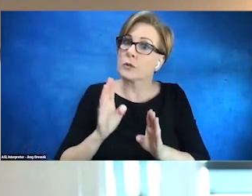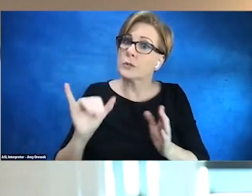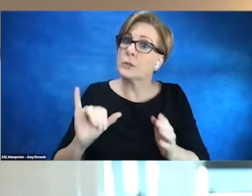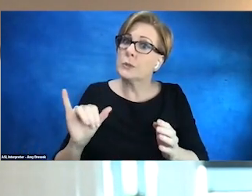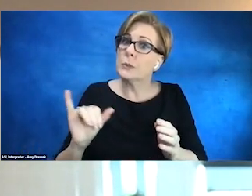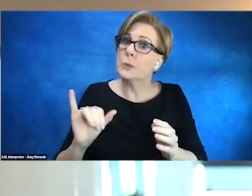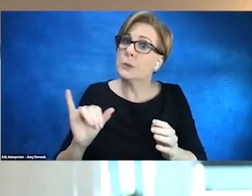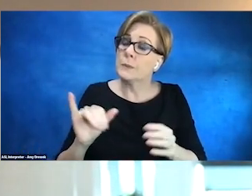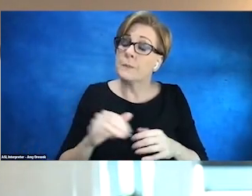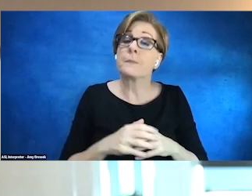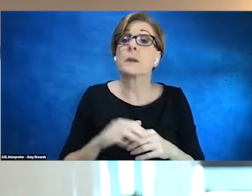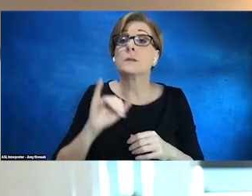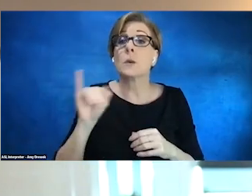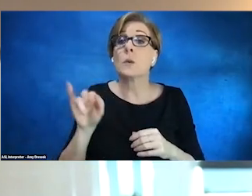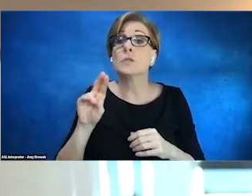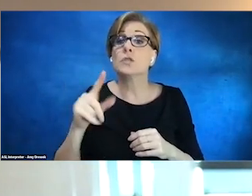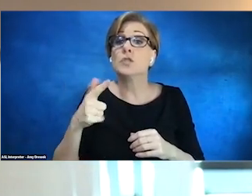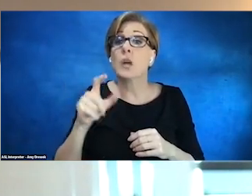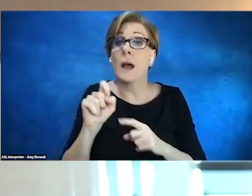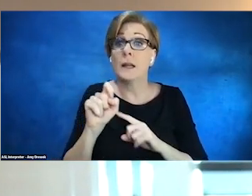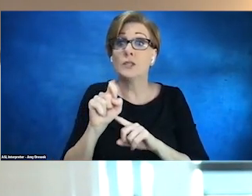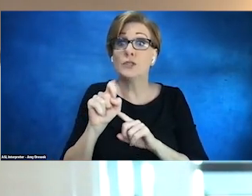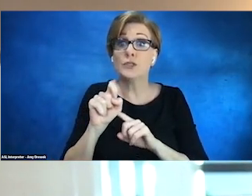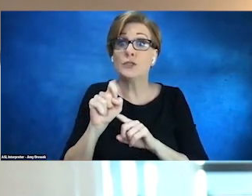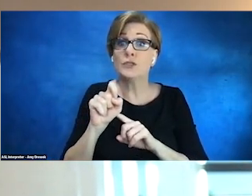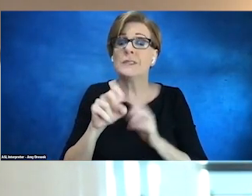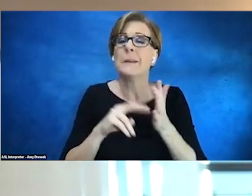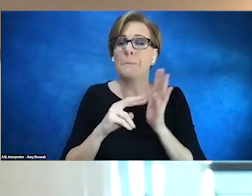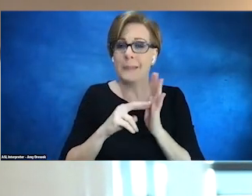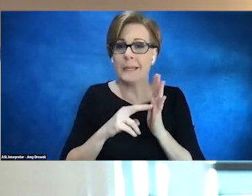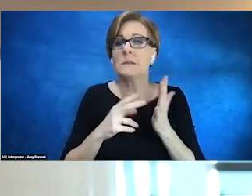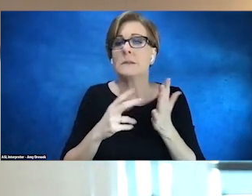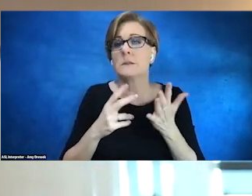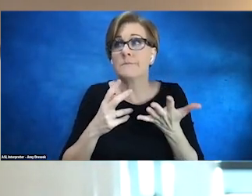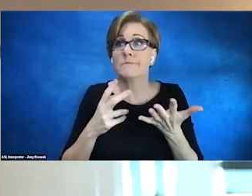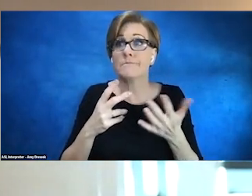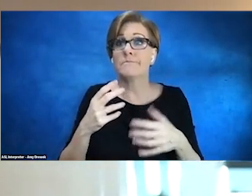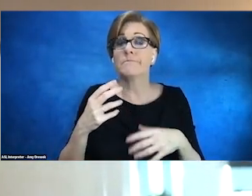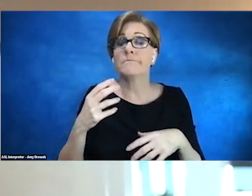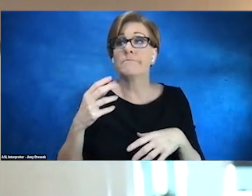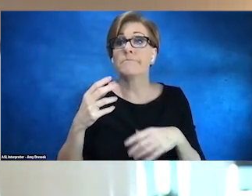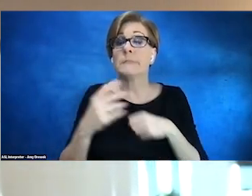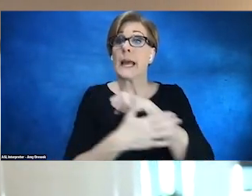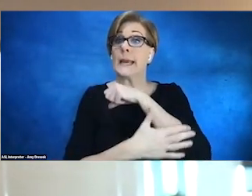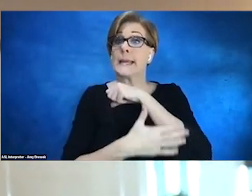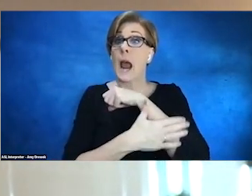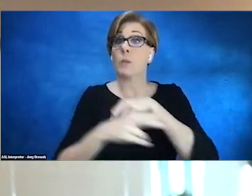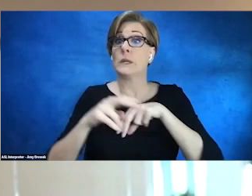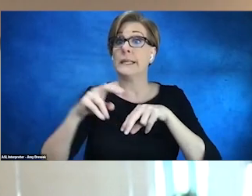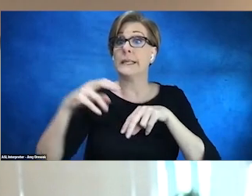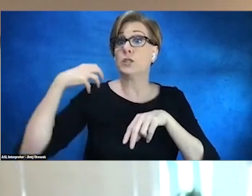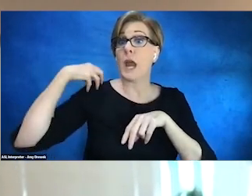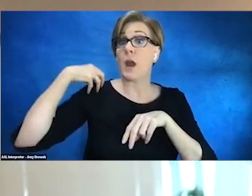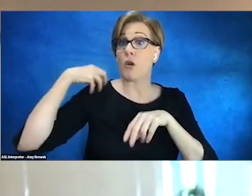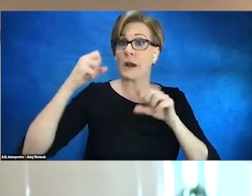locations. So, those judges are the ones that can be appointed by the County Chairs, and when